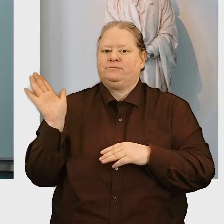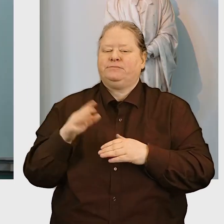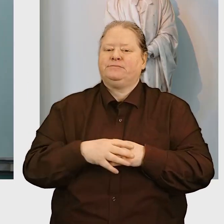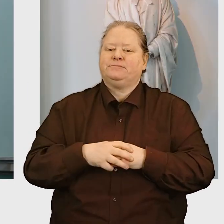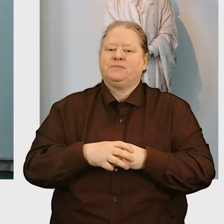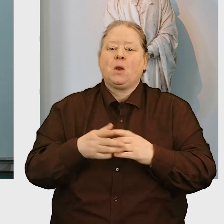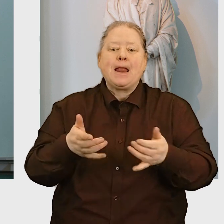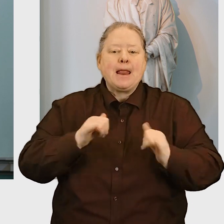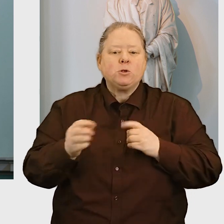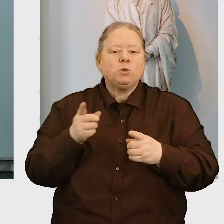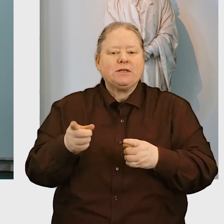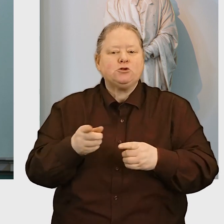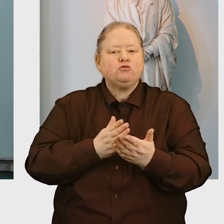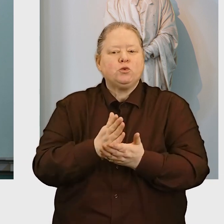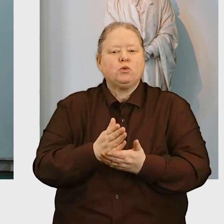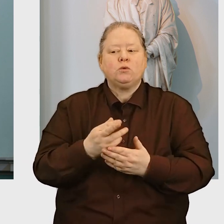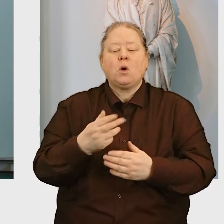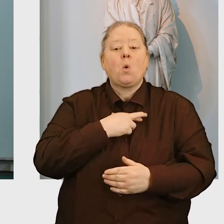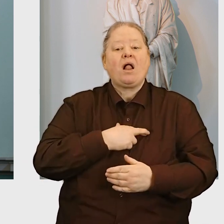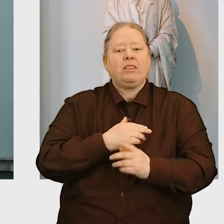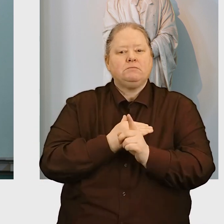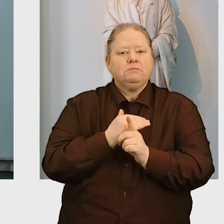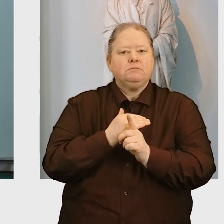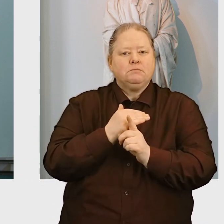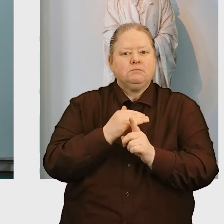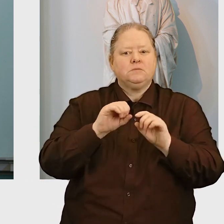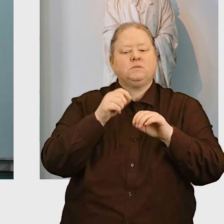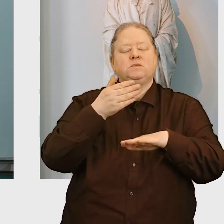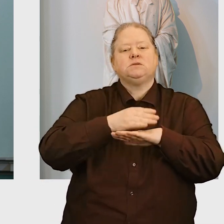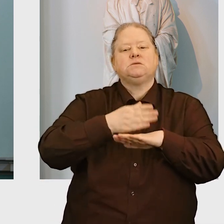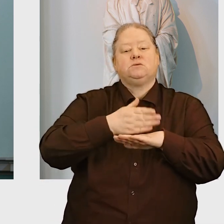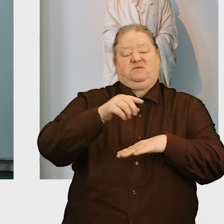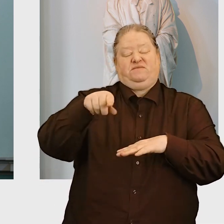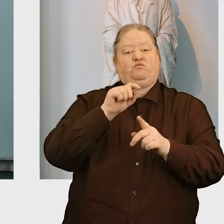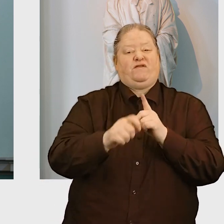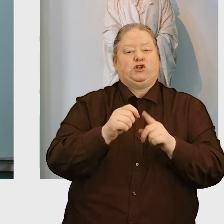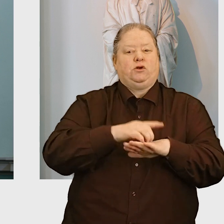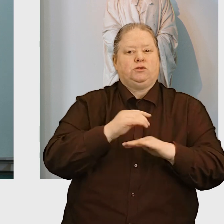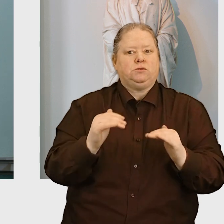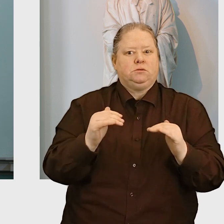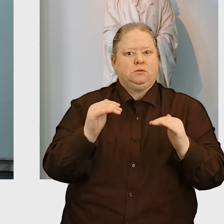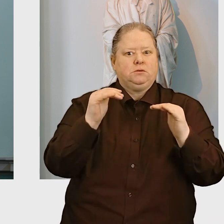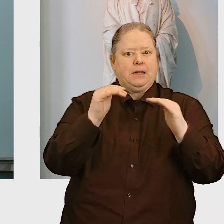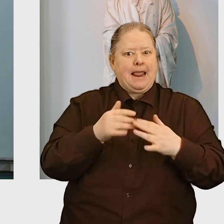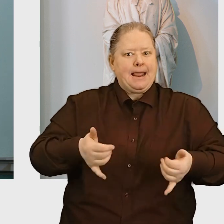They were able to do this through the increased wealth and social prestige of the profession at the time, which allowed them to attempt things on a much greater scale than